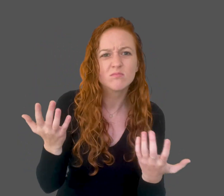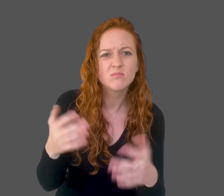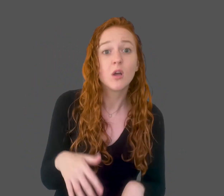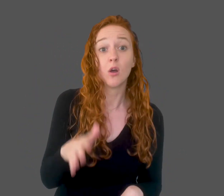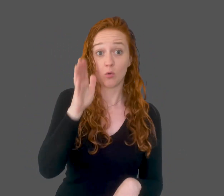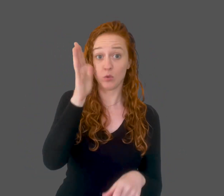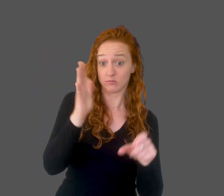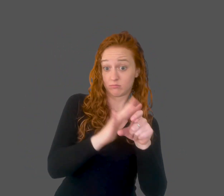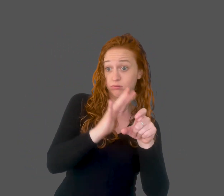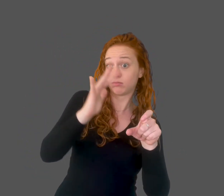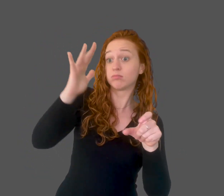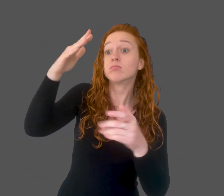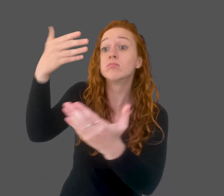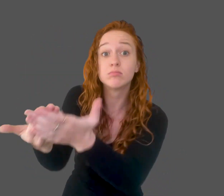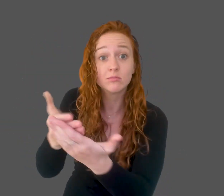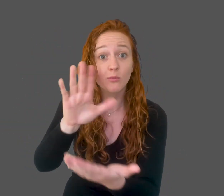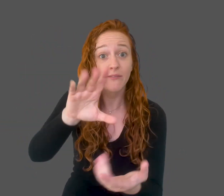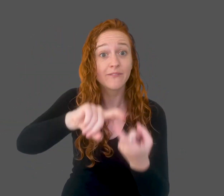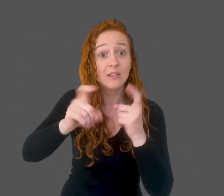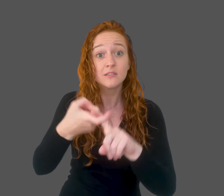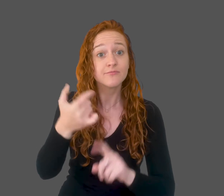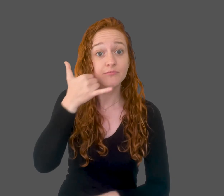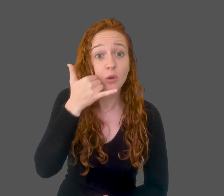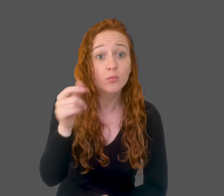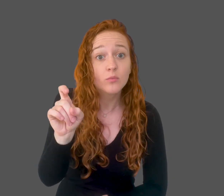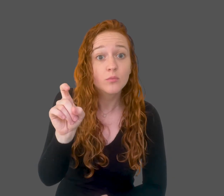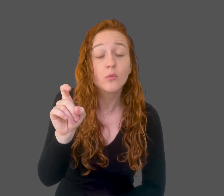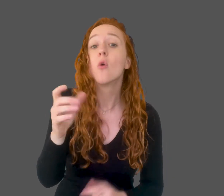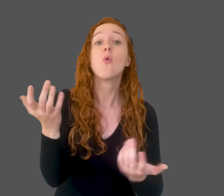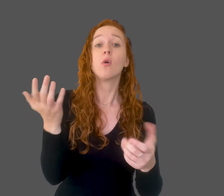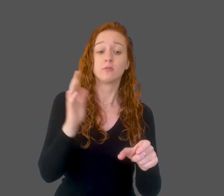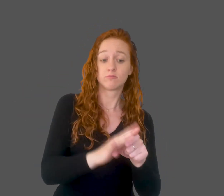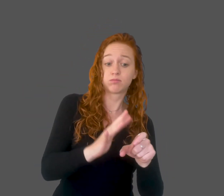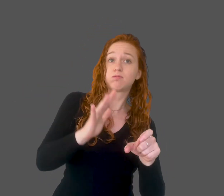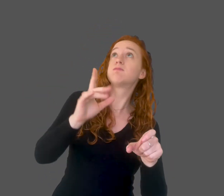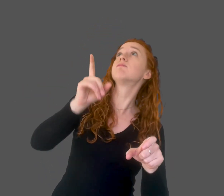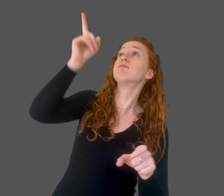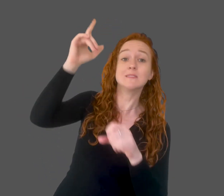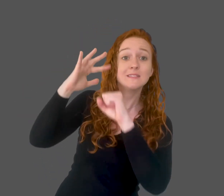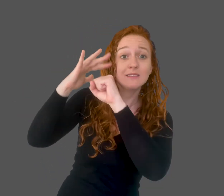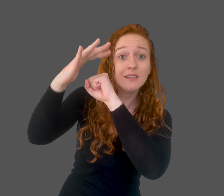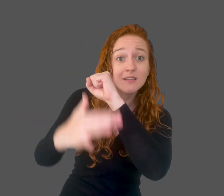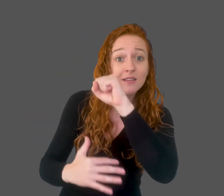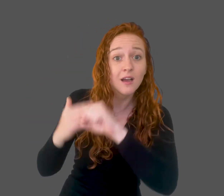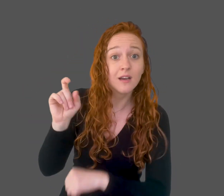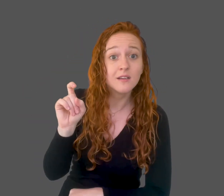Straight to your friends phone? To a satellite?